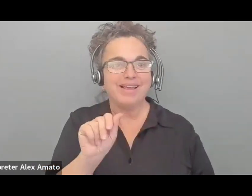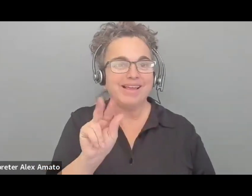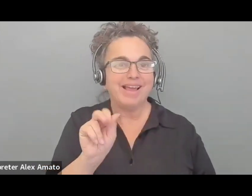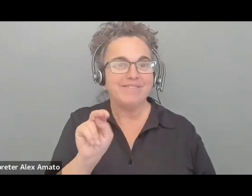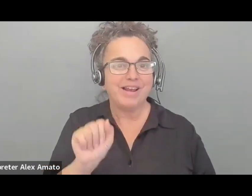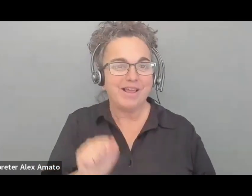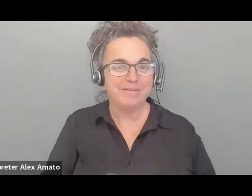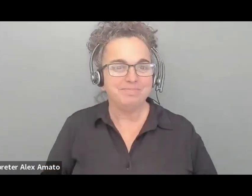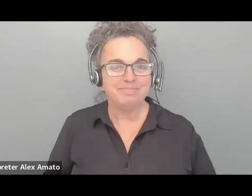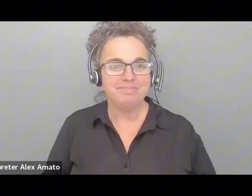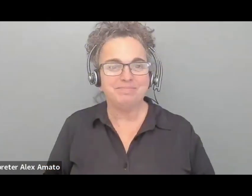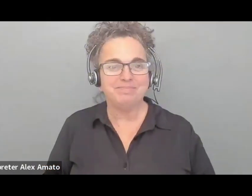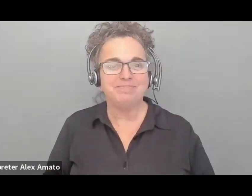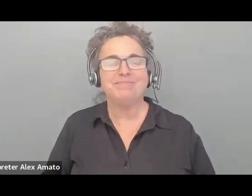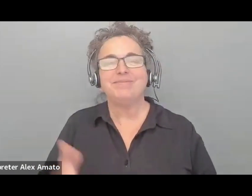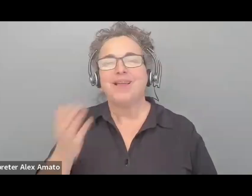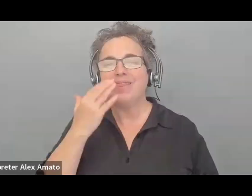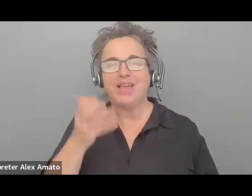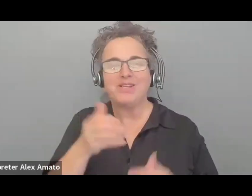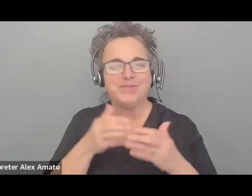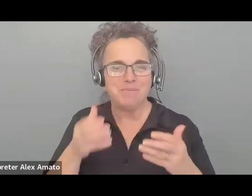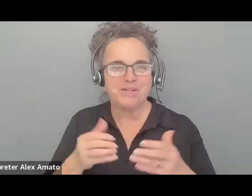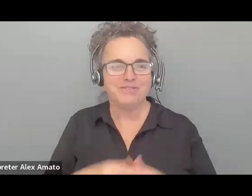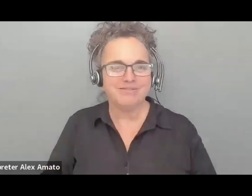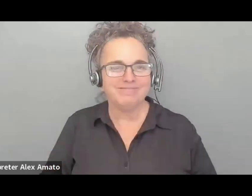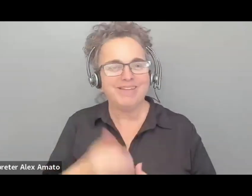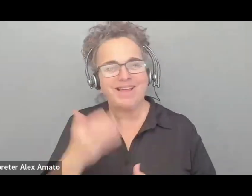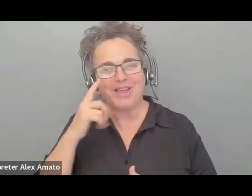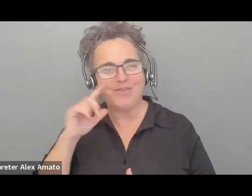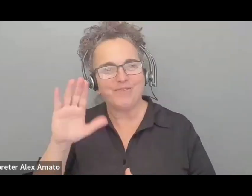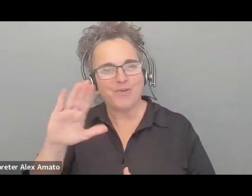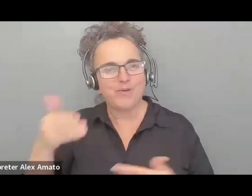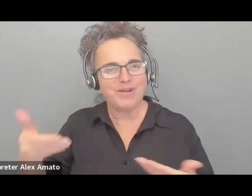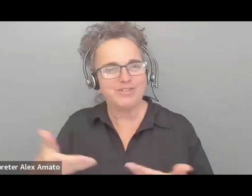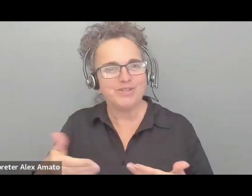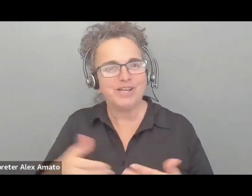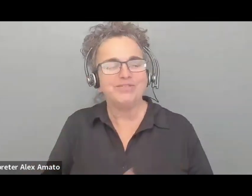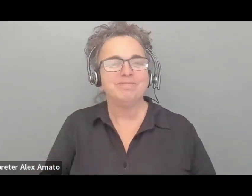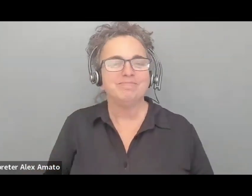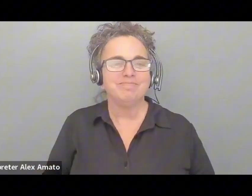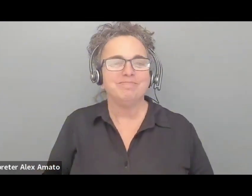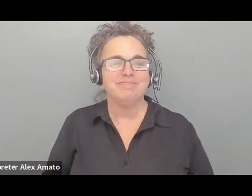Thanks so much. Thank you for the introduction. I think the lens that I,